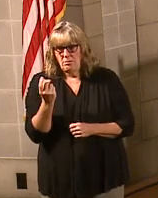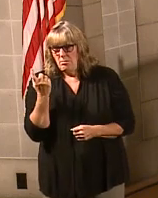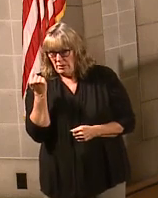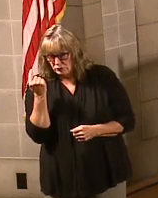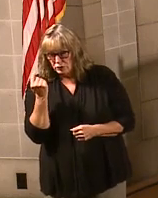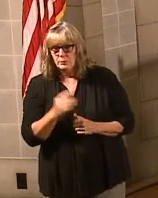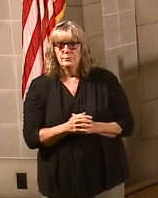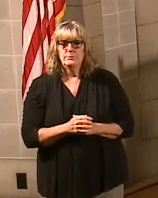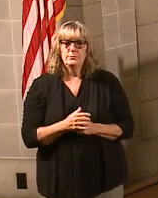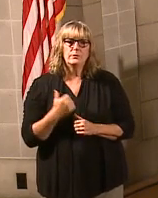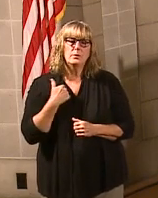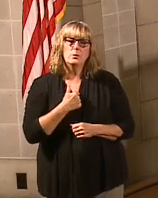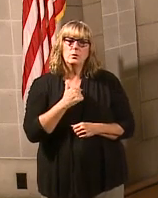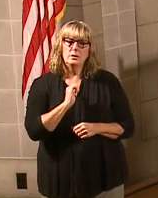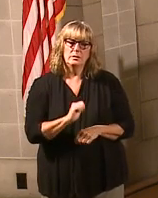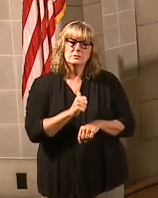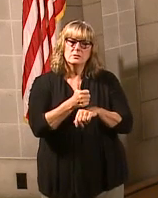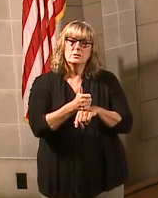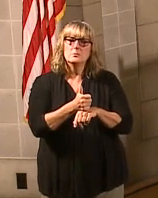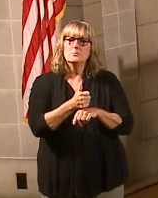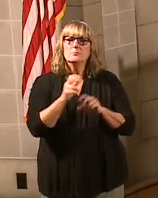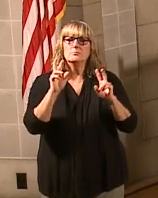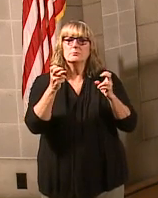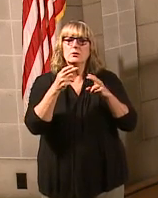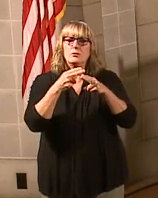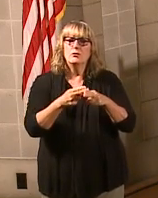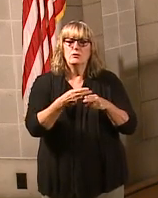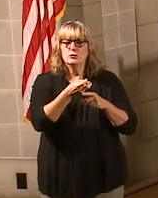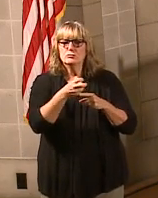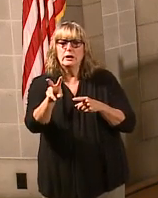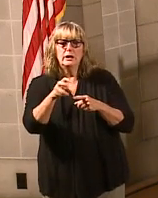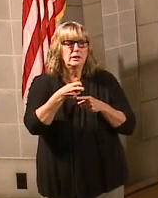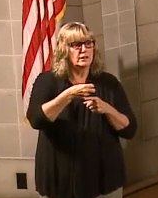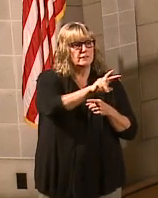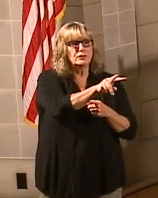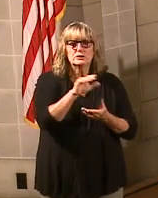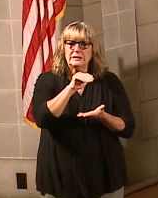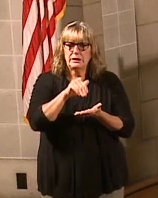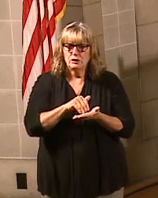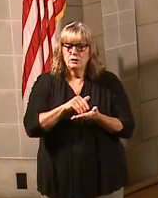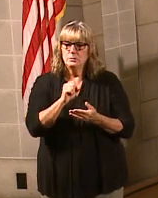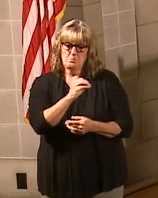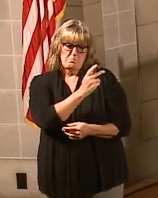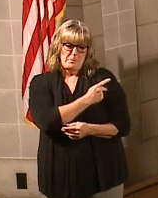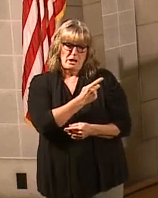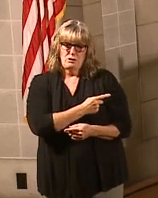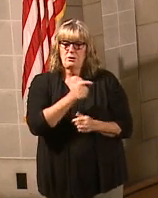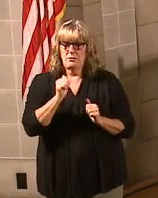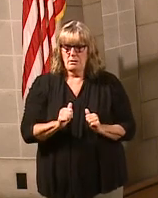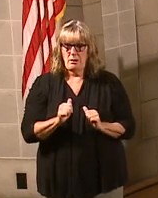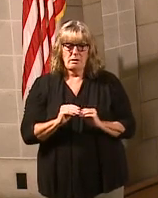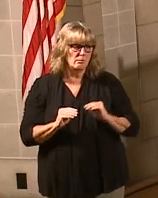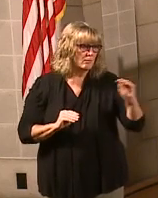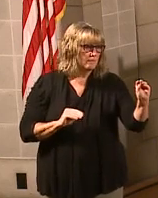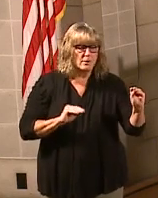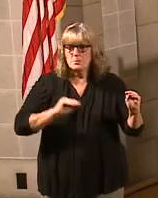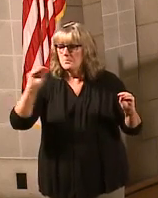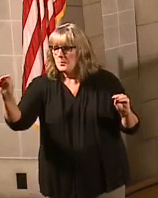DURING THE CORONAVIRUS PANDEMIC EARLIER IN THE YEAR AND LAST